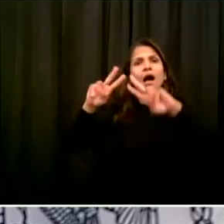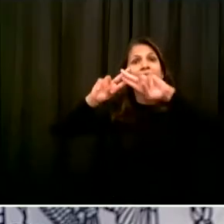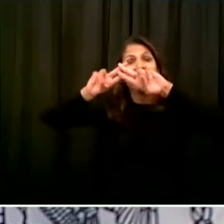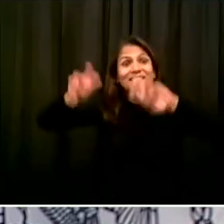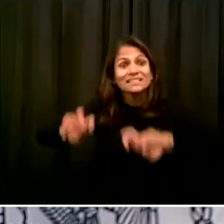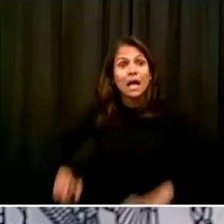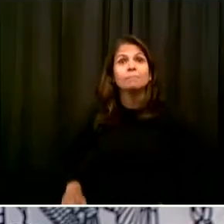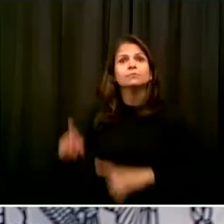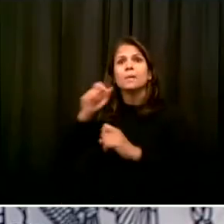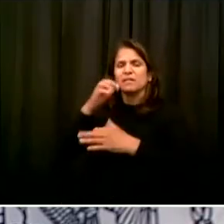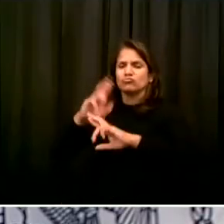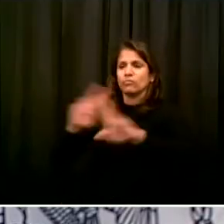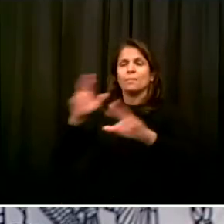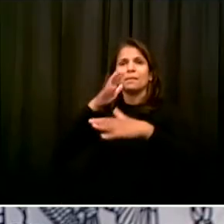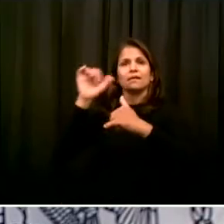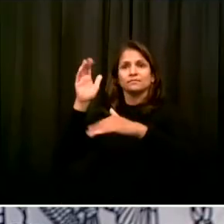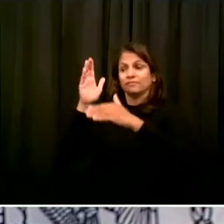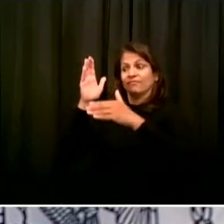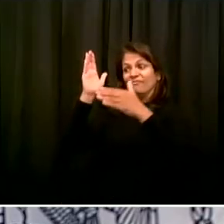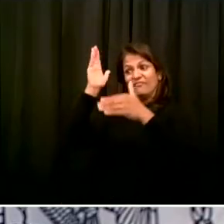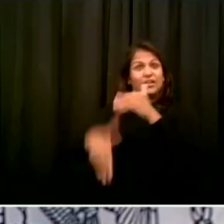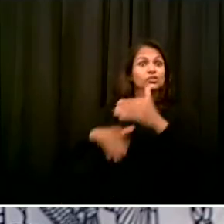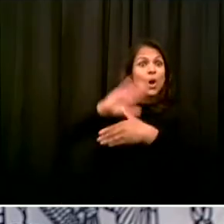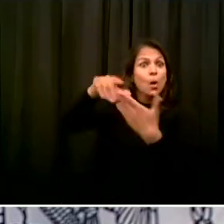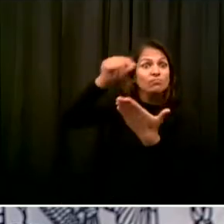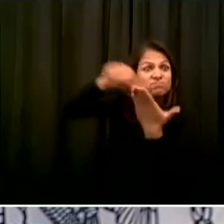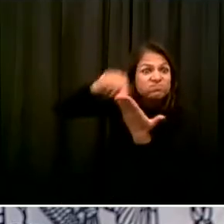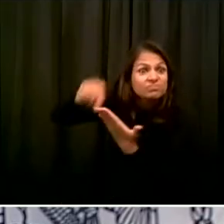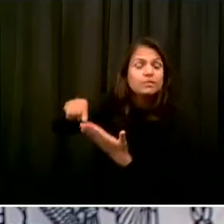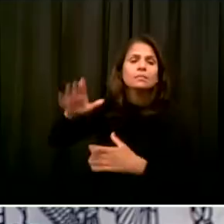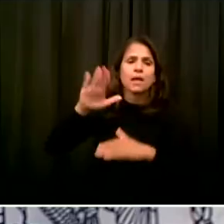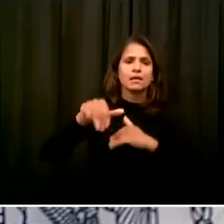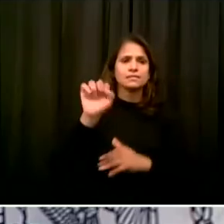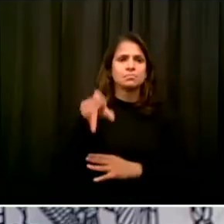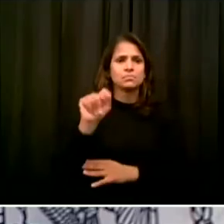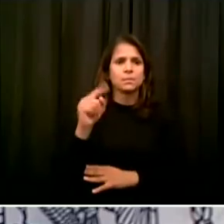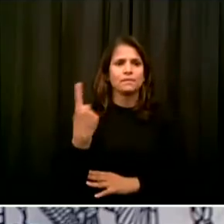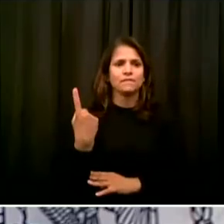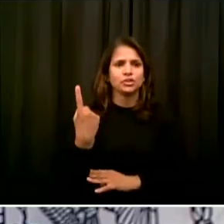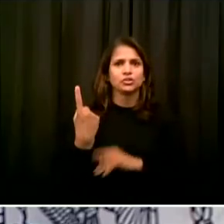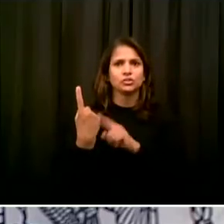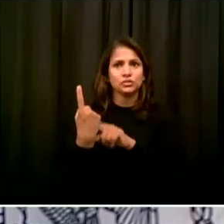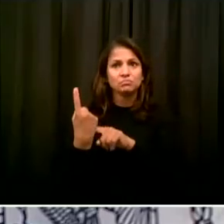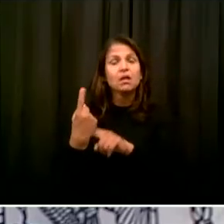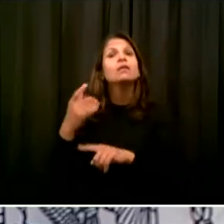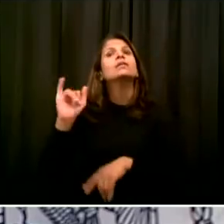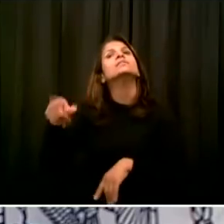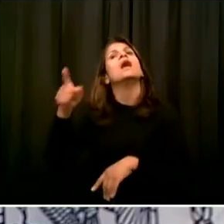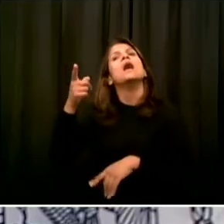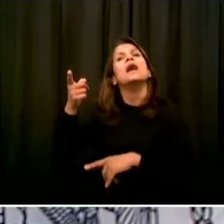ANTICIPATE WE CAN GET THIS DONE BY SEPTMEBE R1S.T